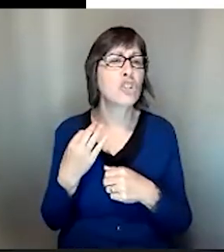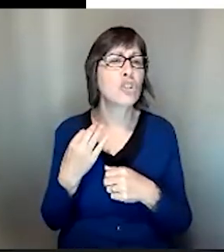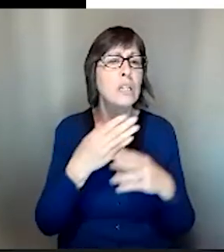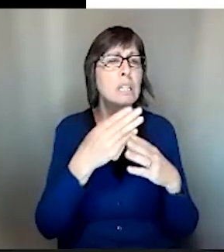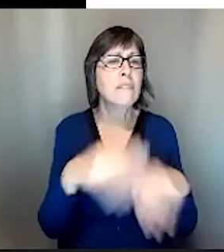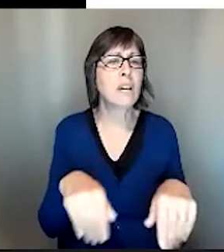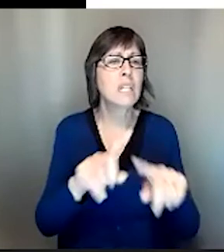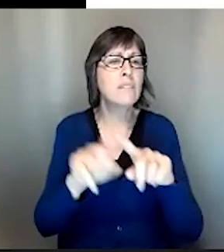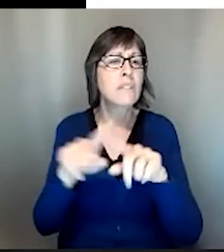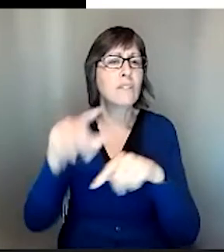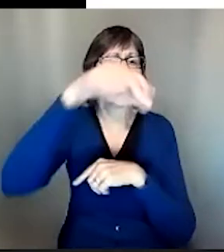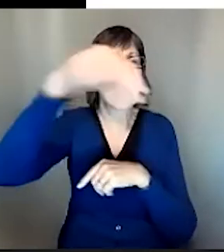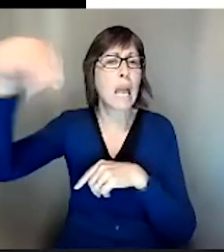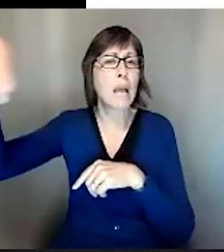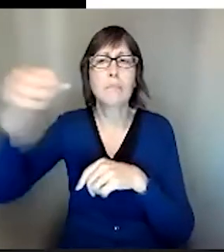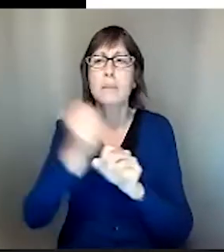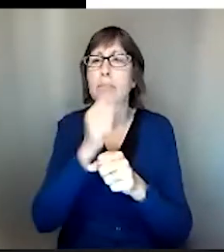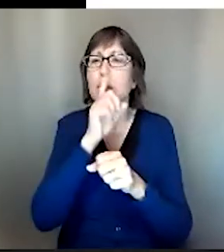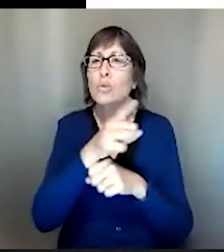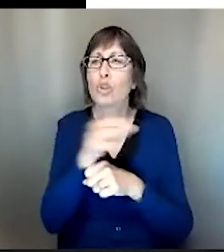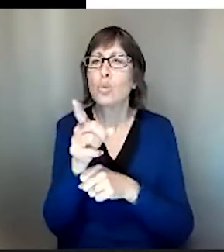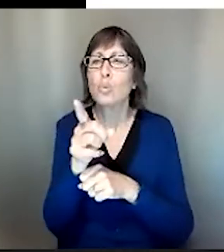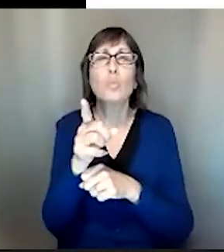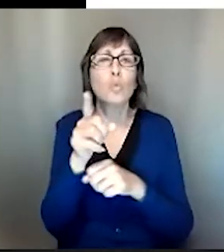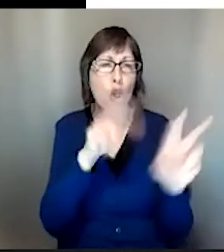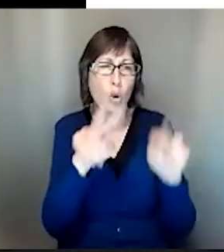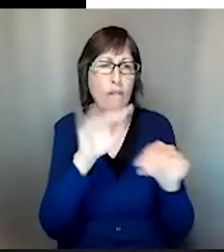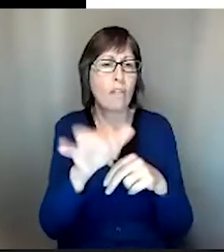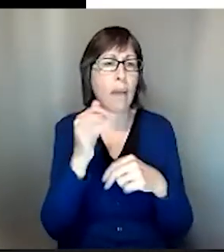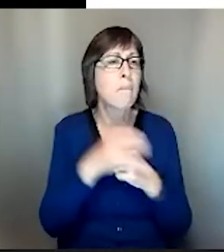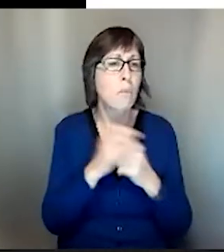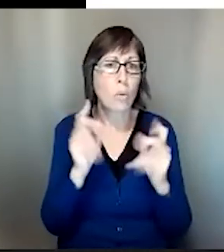The